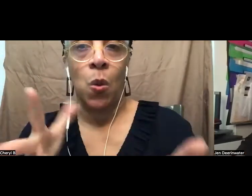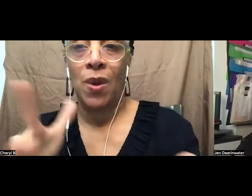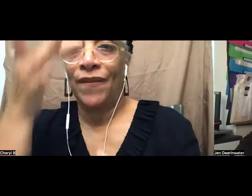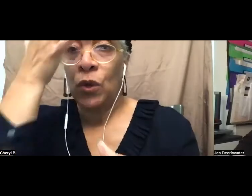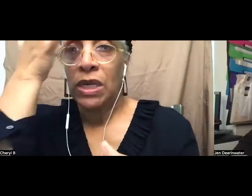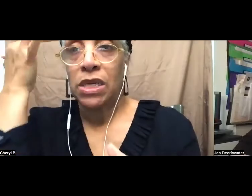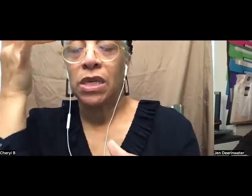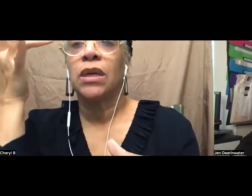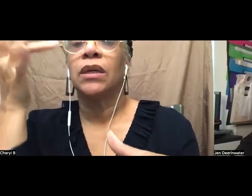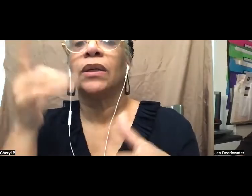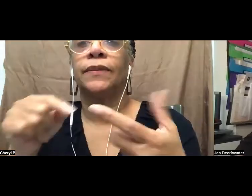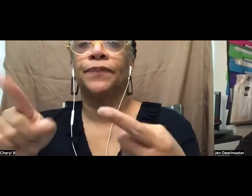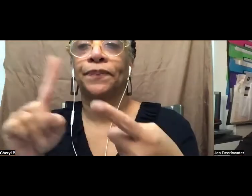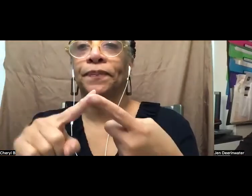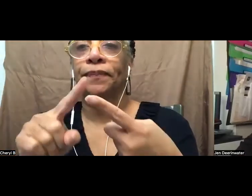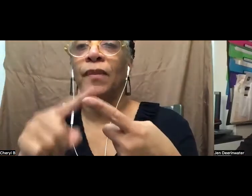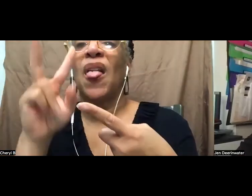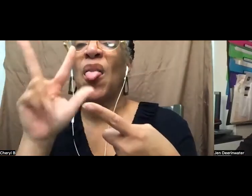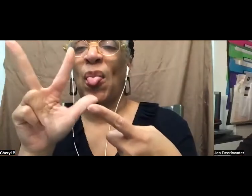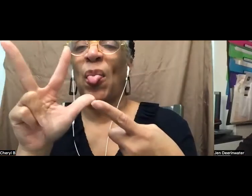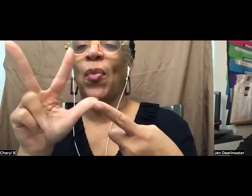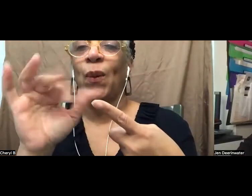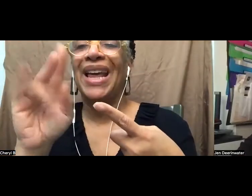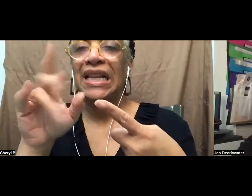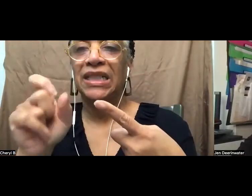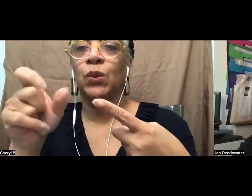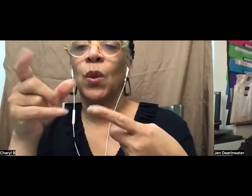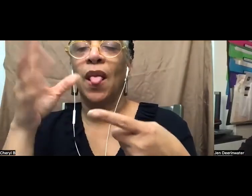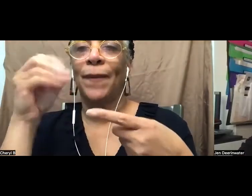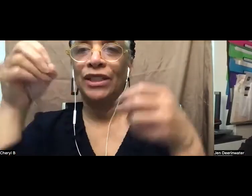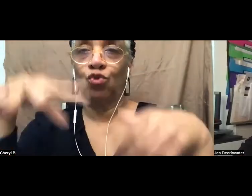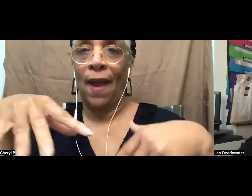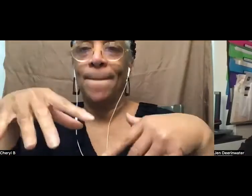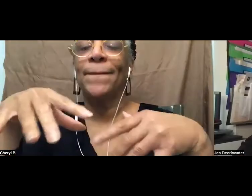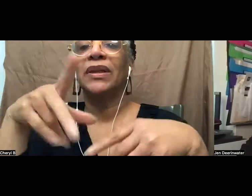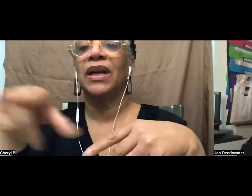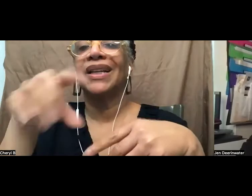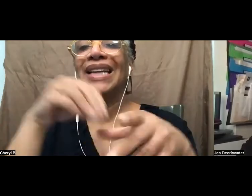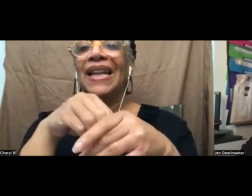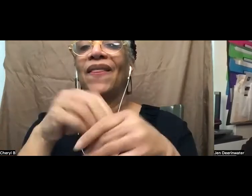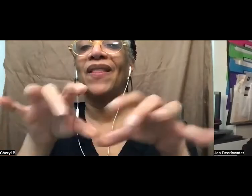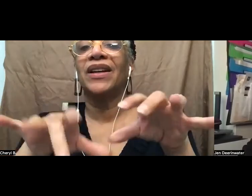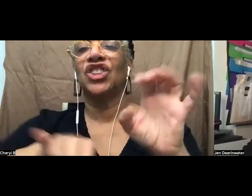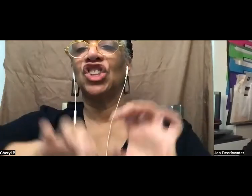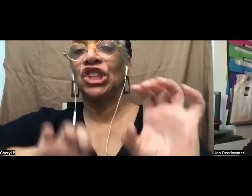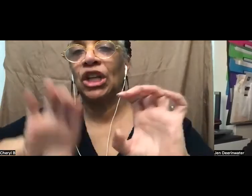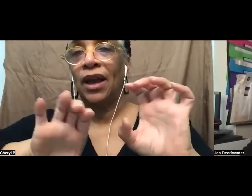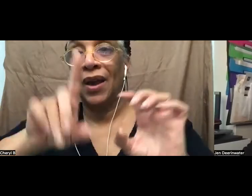There are three links that will be put in the chat right now for you all. One is an article with 'Truthout'